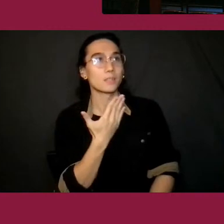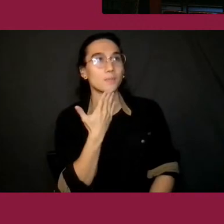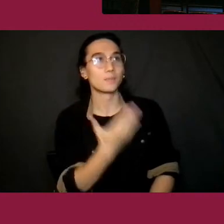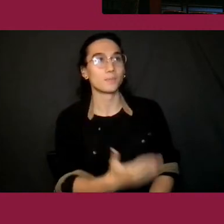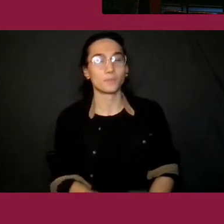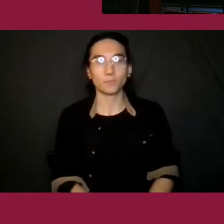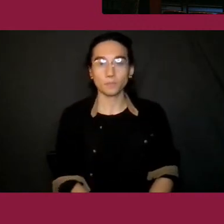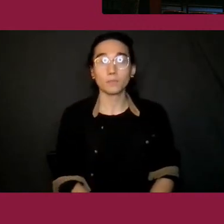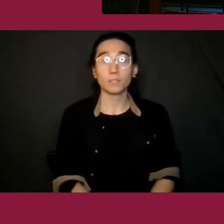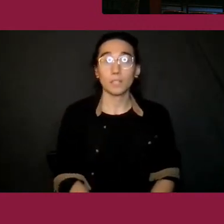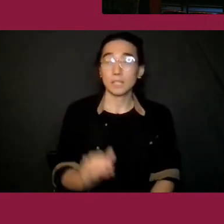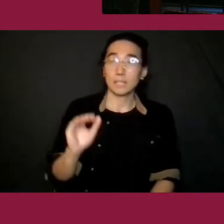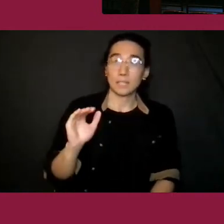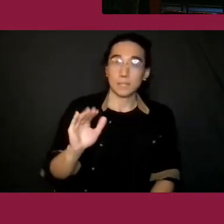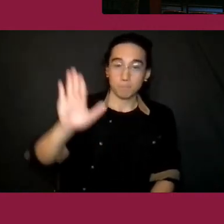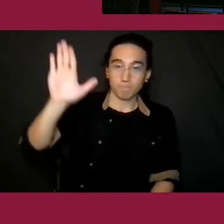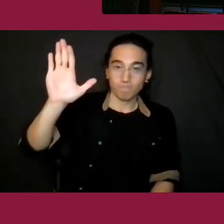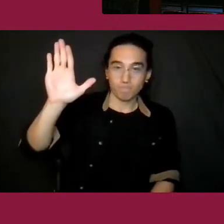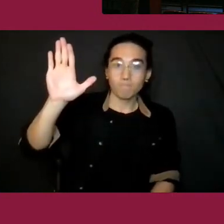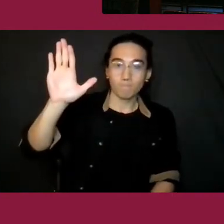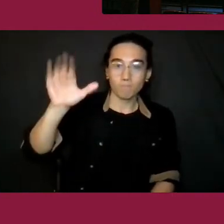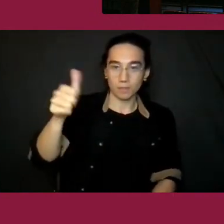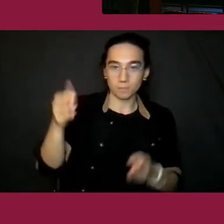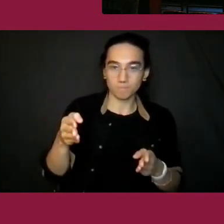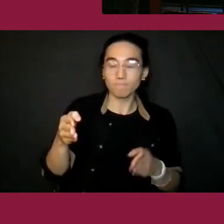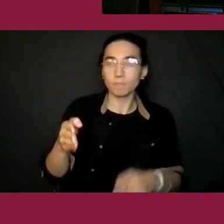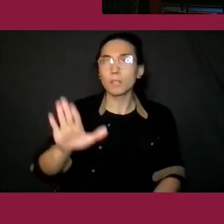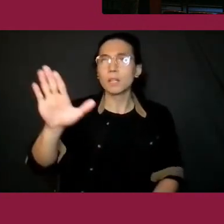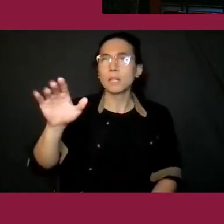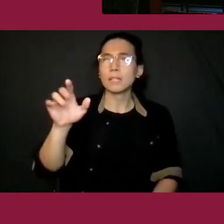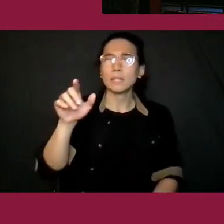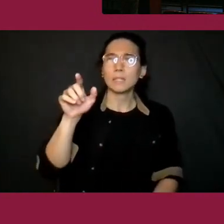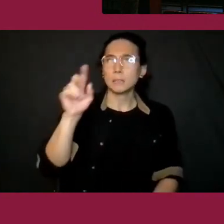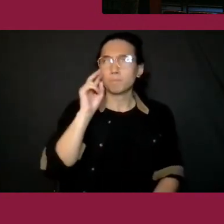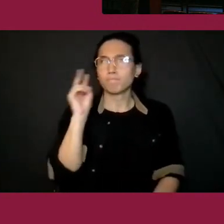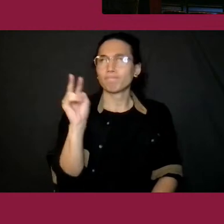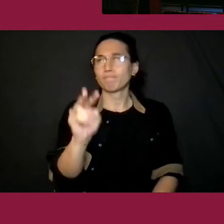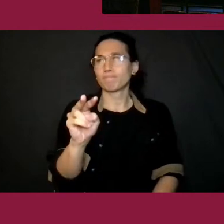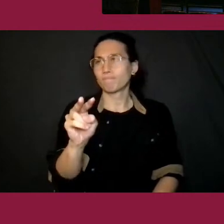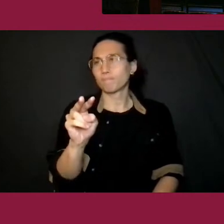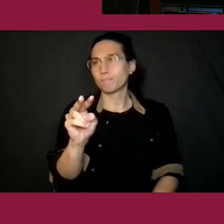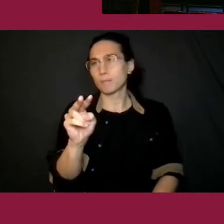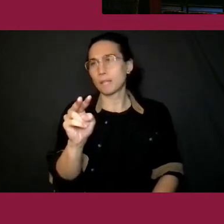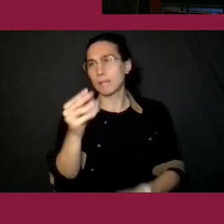Mr. McDonald, I wondered, um, have you looked at any of the data on attrition from